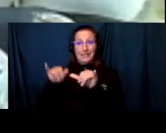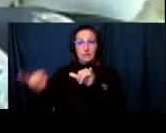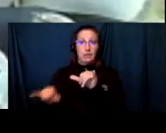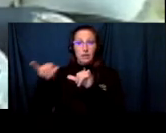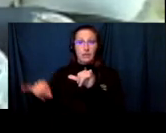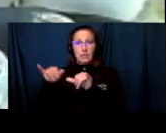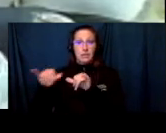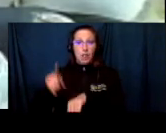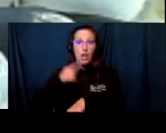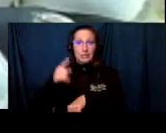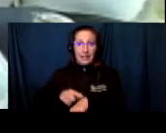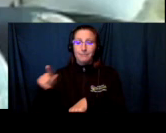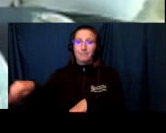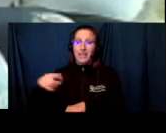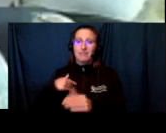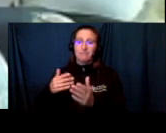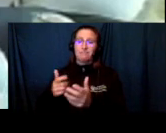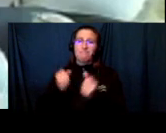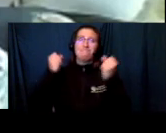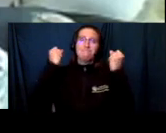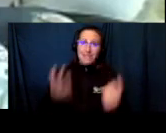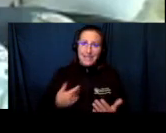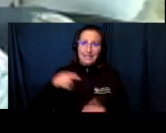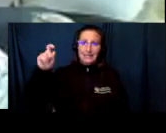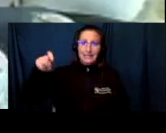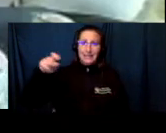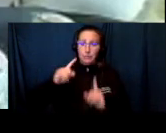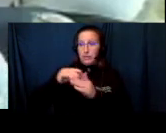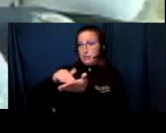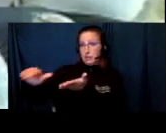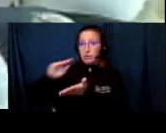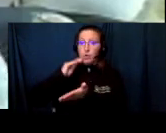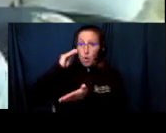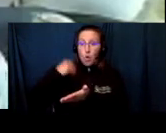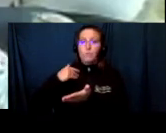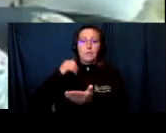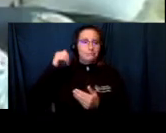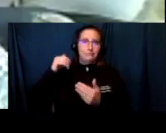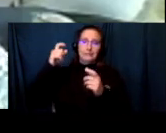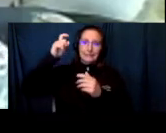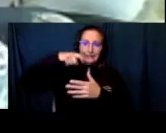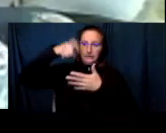needs after they go home and sometimes audiology is just not the priority. So if we can get that